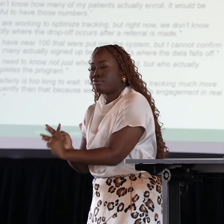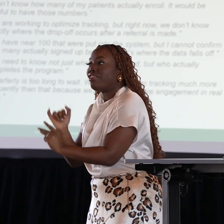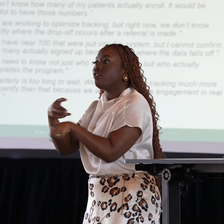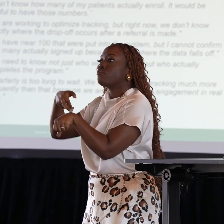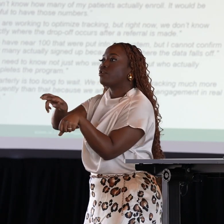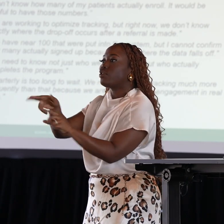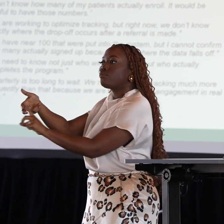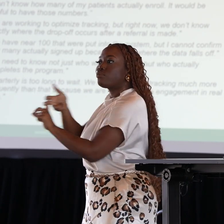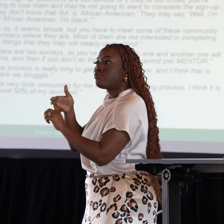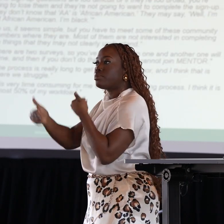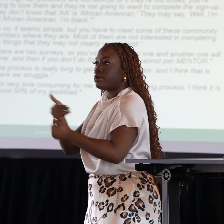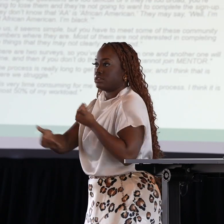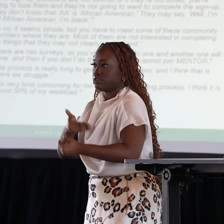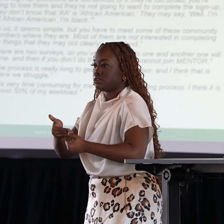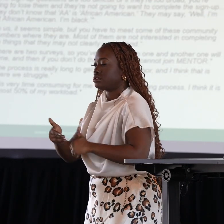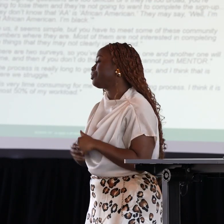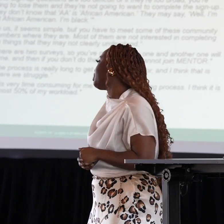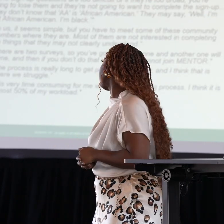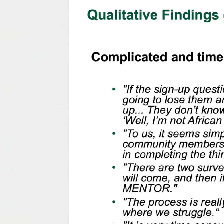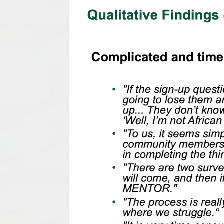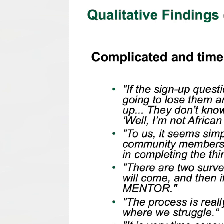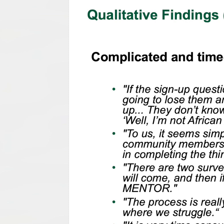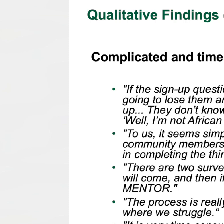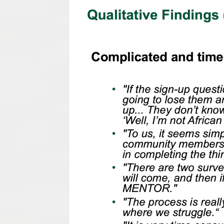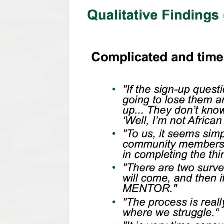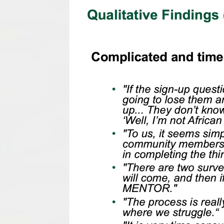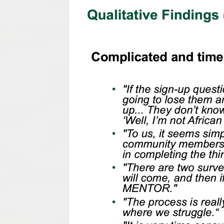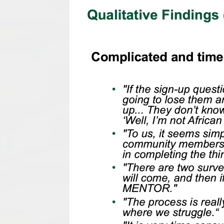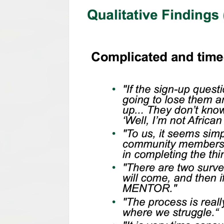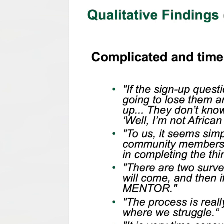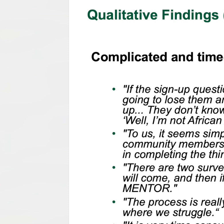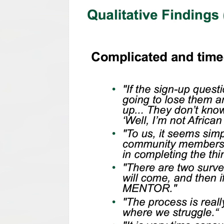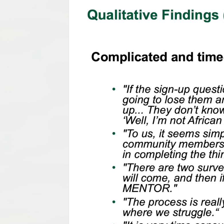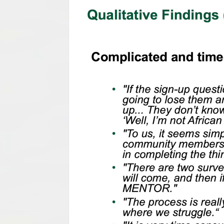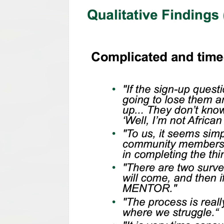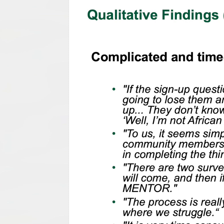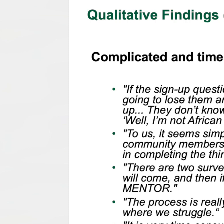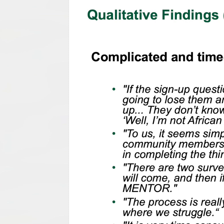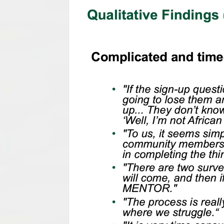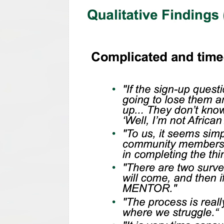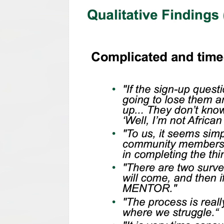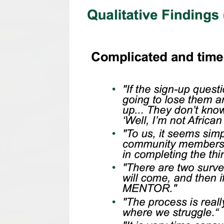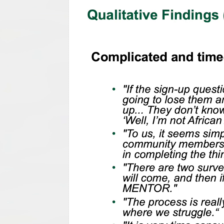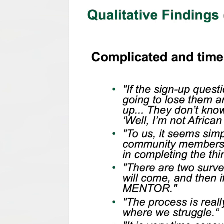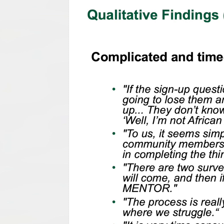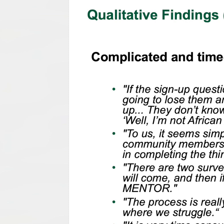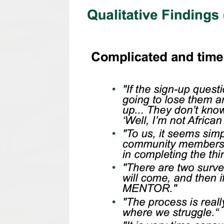recruitment process. Likewise, we're hearing from partner organizations that the process is complicated and time